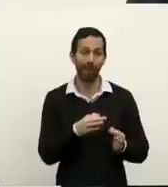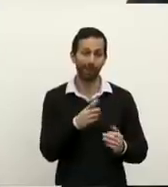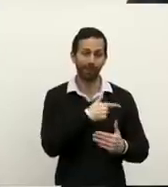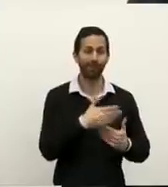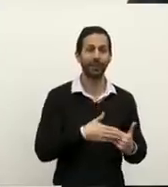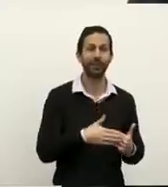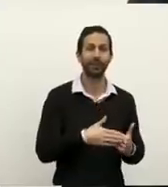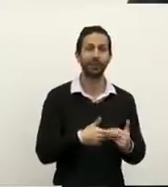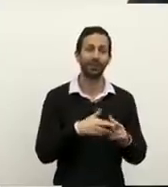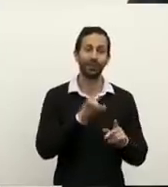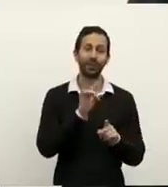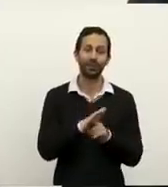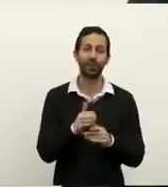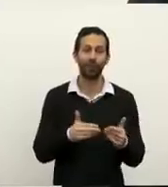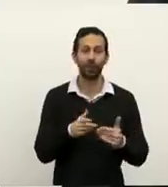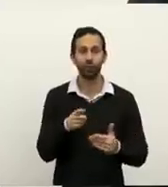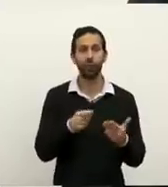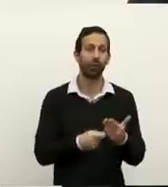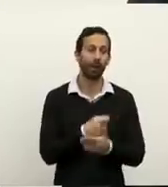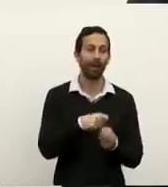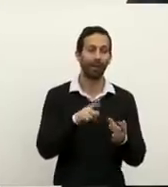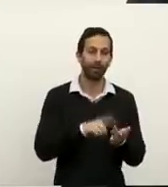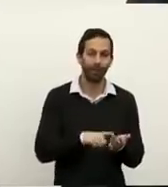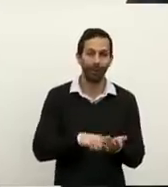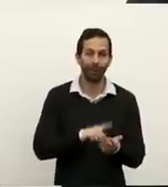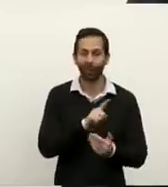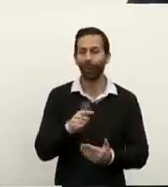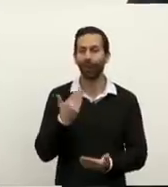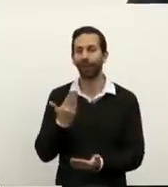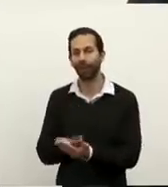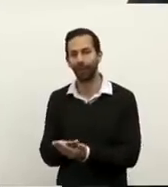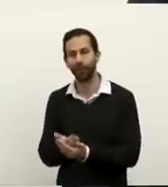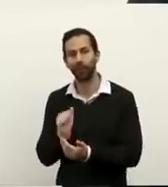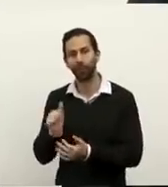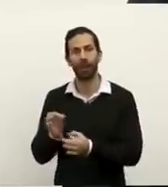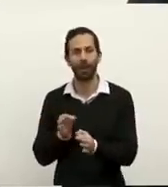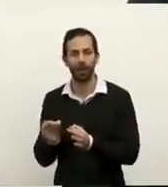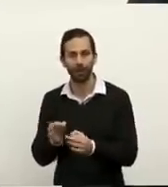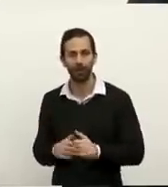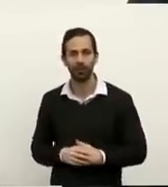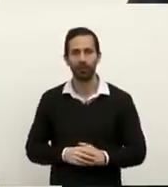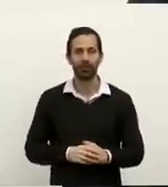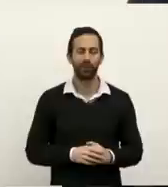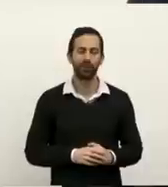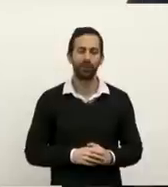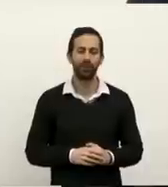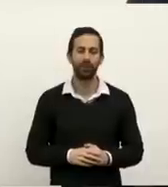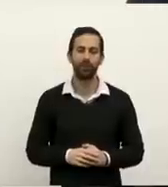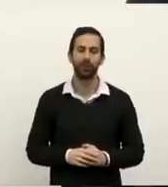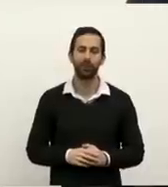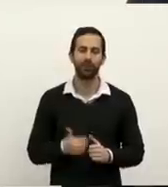If you're self-managed, obviously, you'd pay the bill yourself and claim it out of your plan. We're still, in the next few weeks,